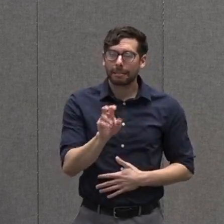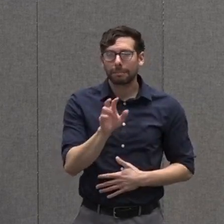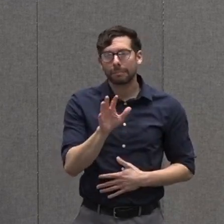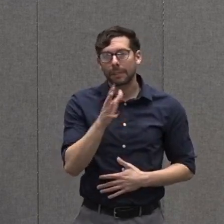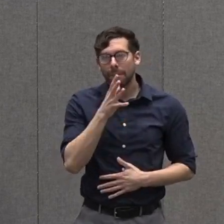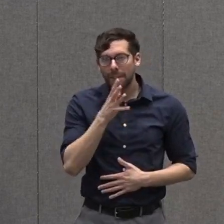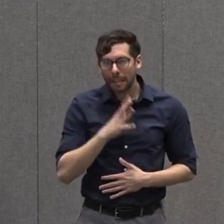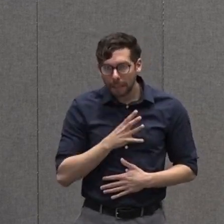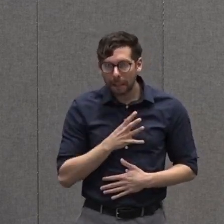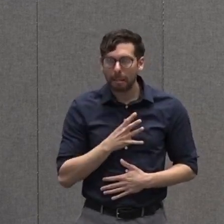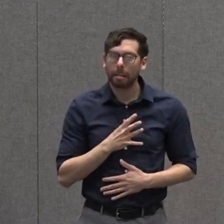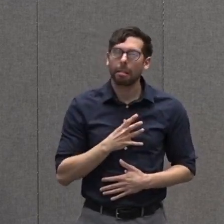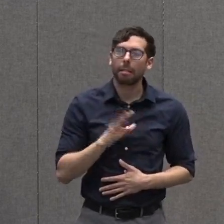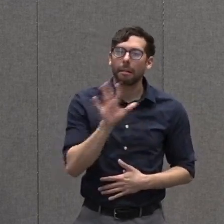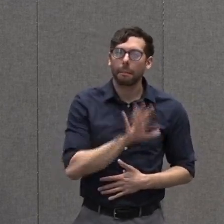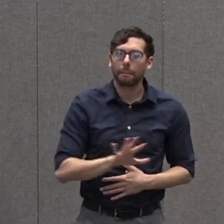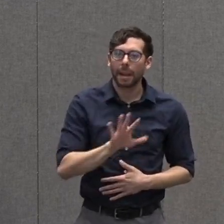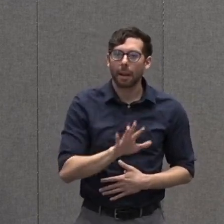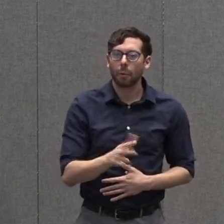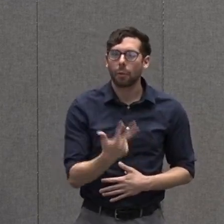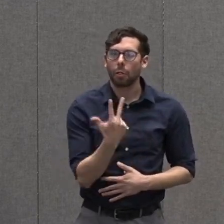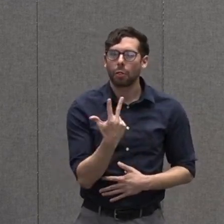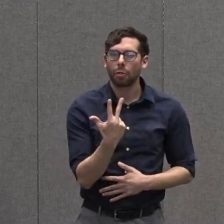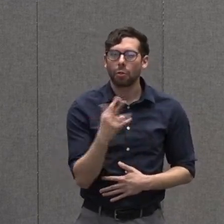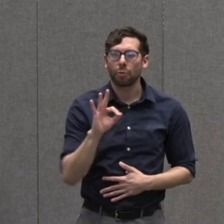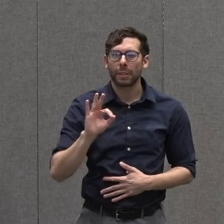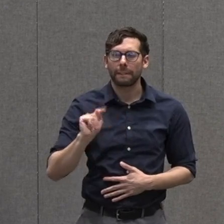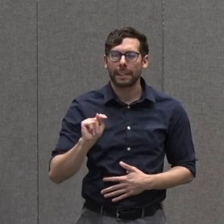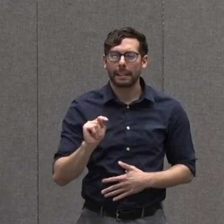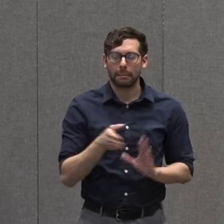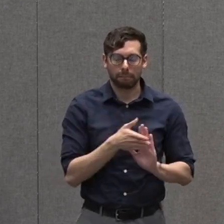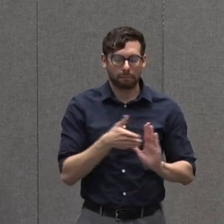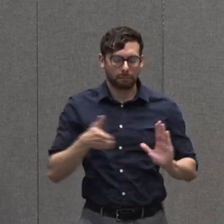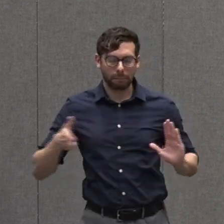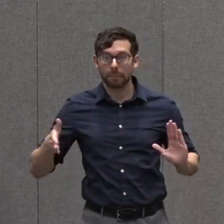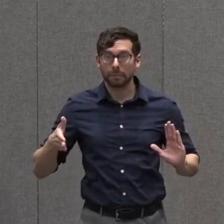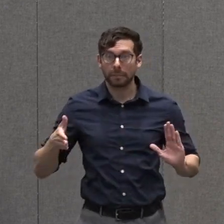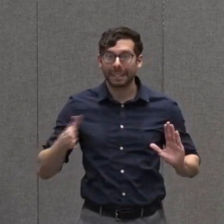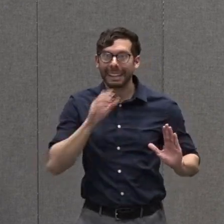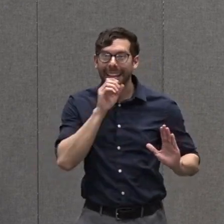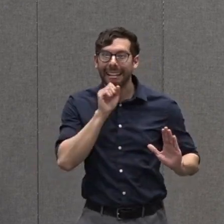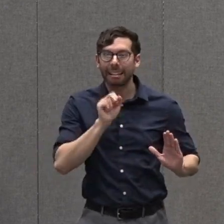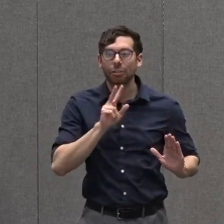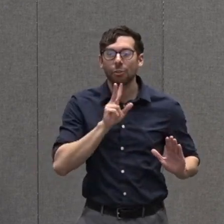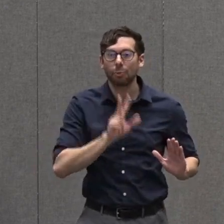and it might be three, four years old. Okay, she's quite beautiful.